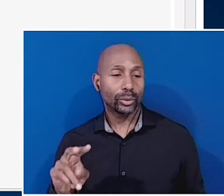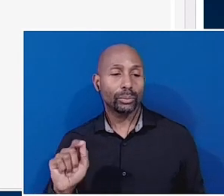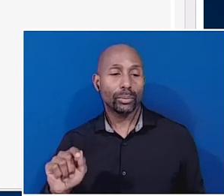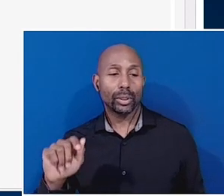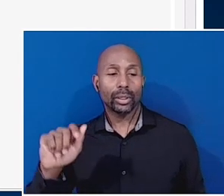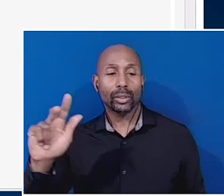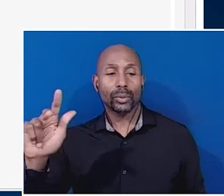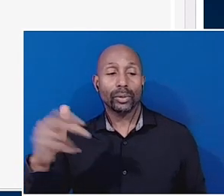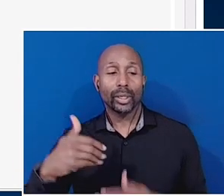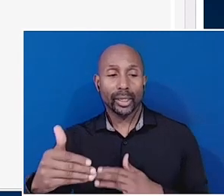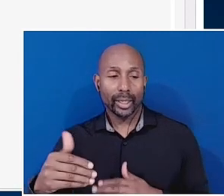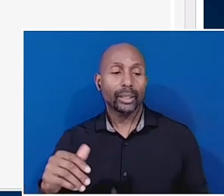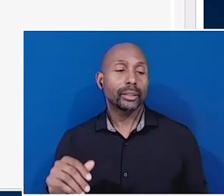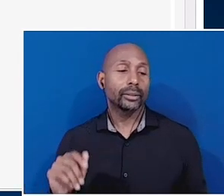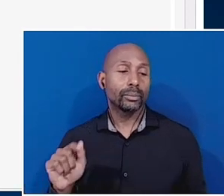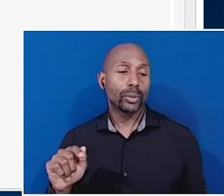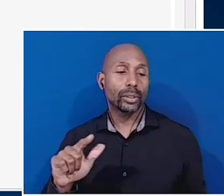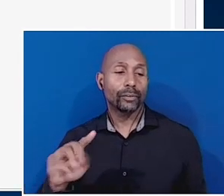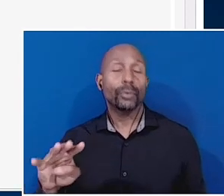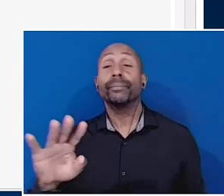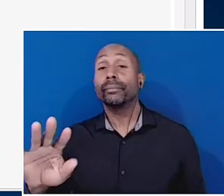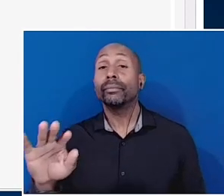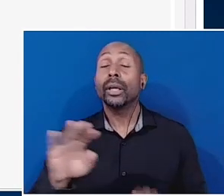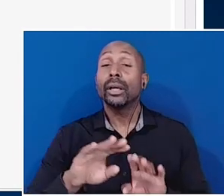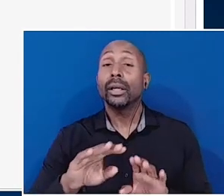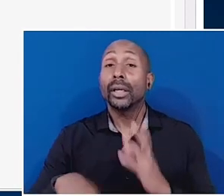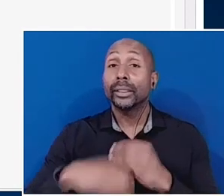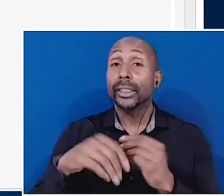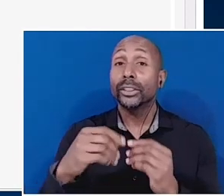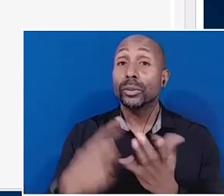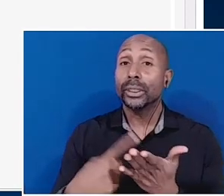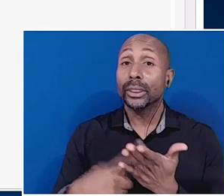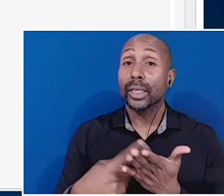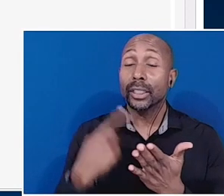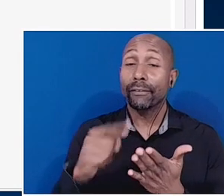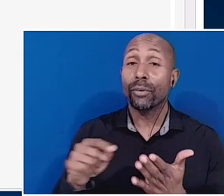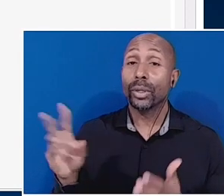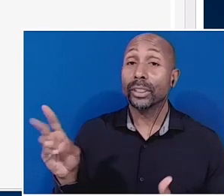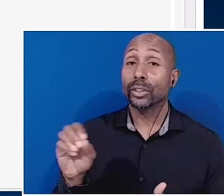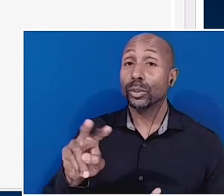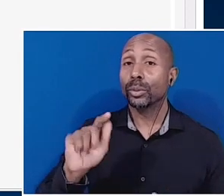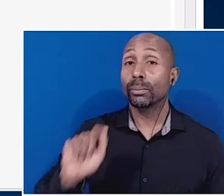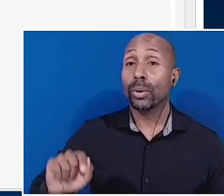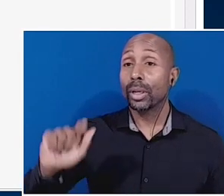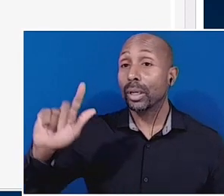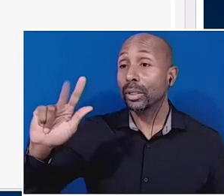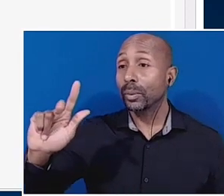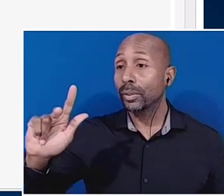additional discussion on 602.23. Okay. Thank you, Herman.